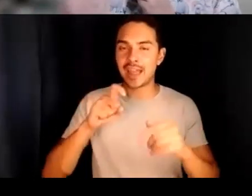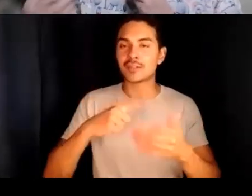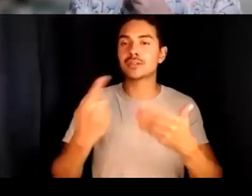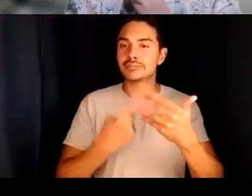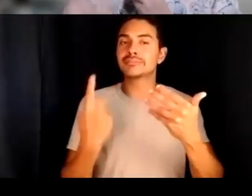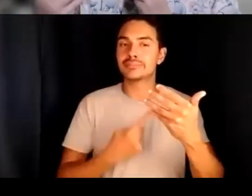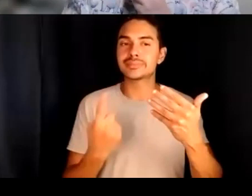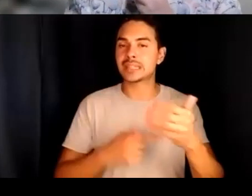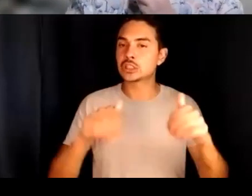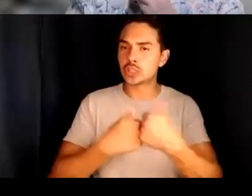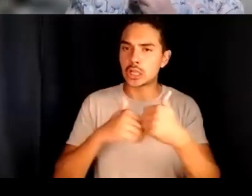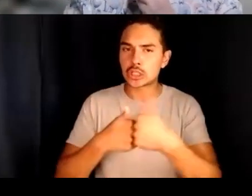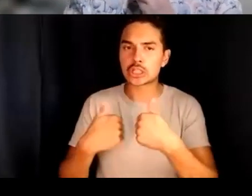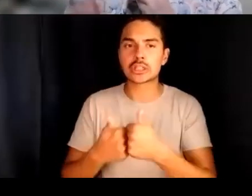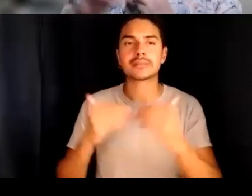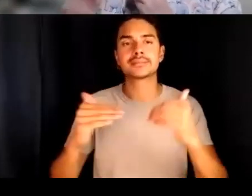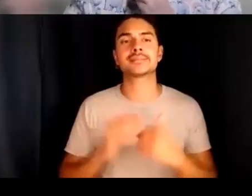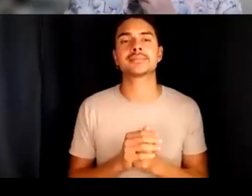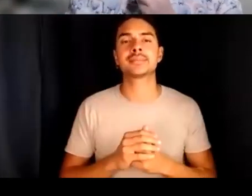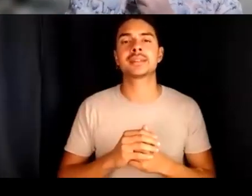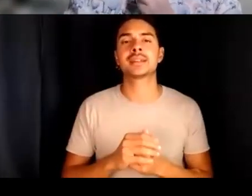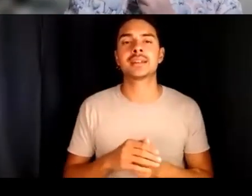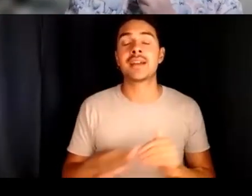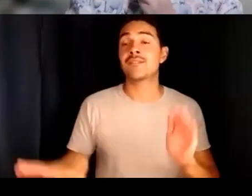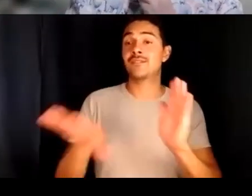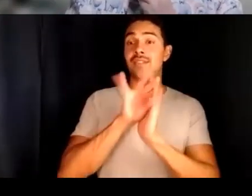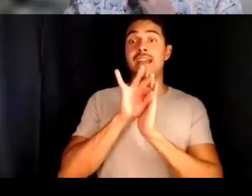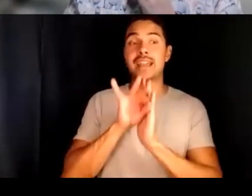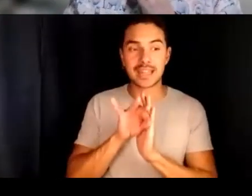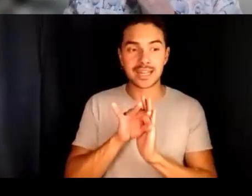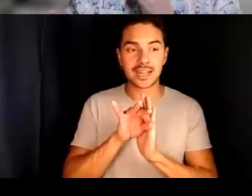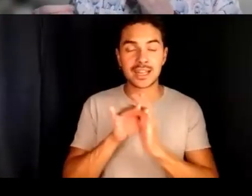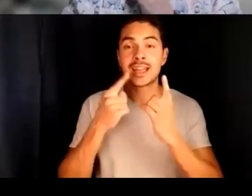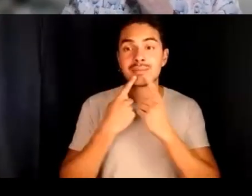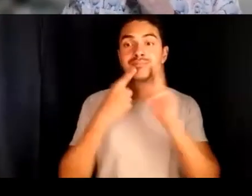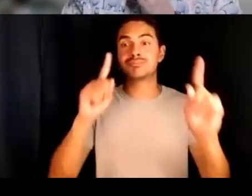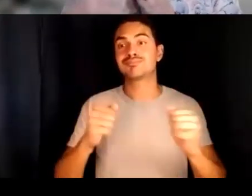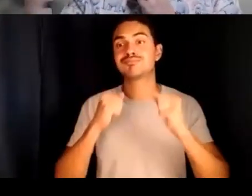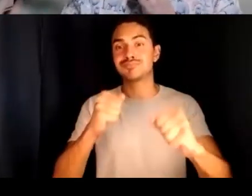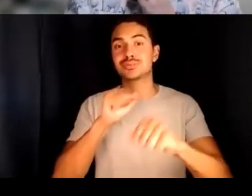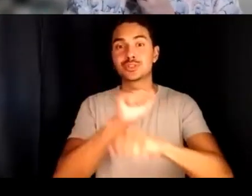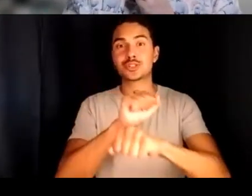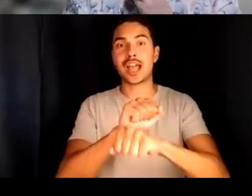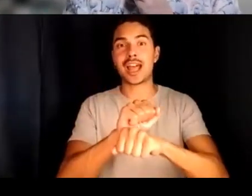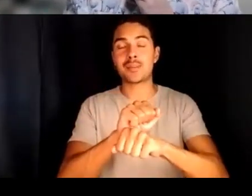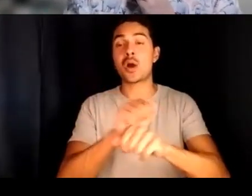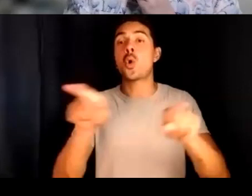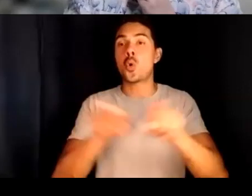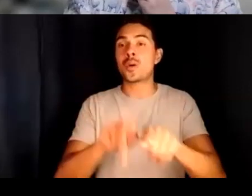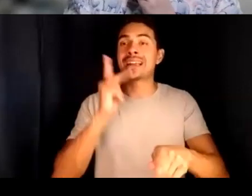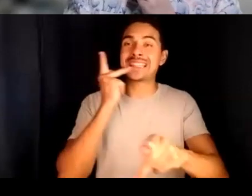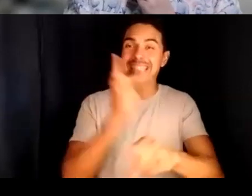and one day they come in and they're happy, it doesn't mean everything's fine. You can, you know, celebrate the good day